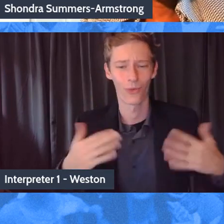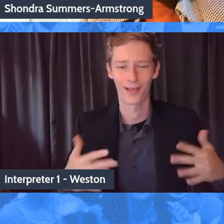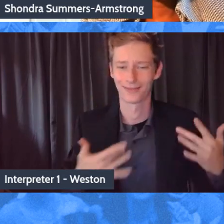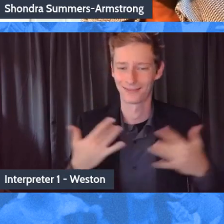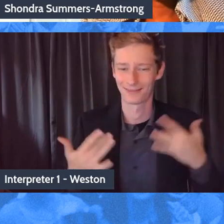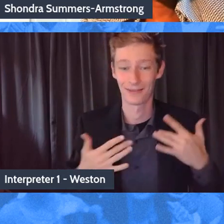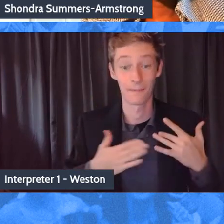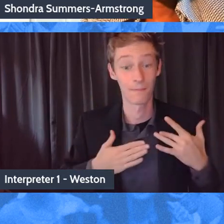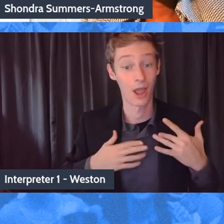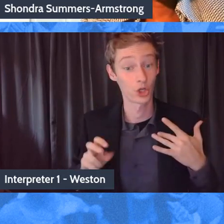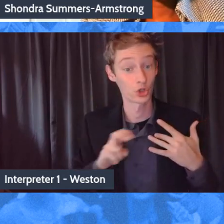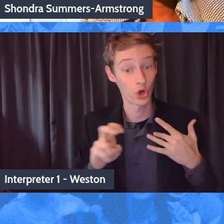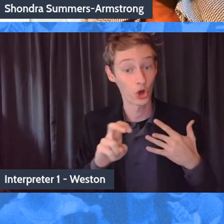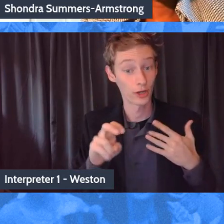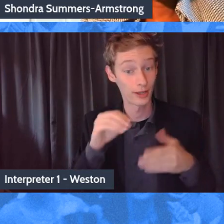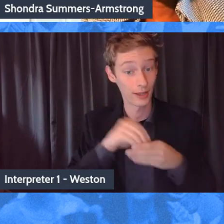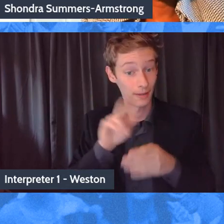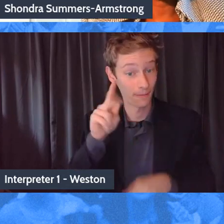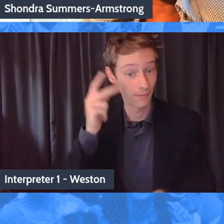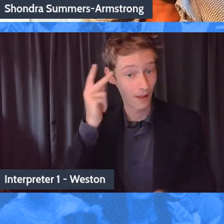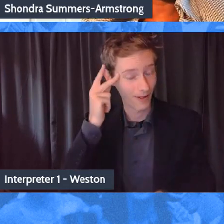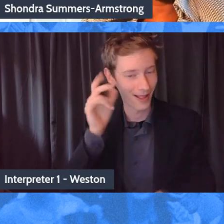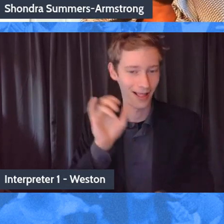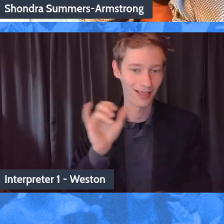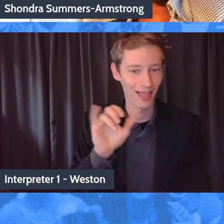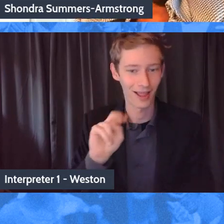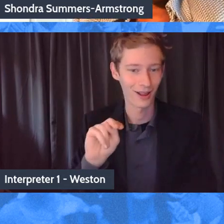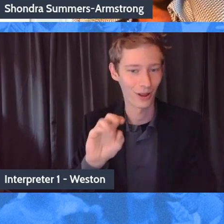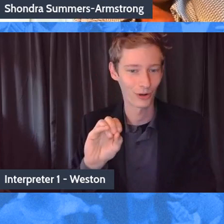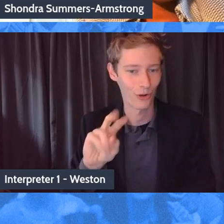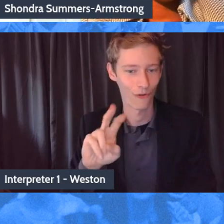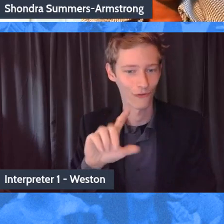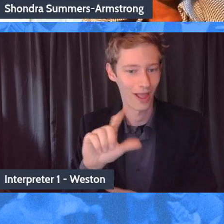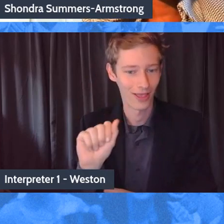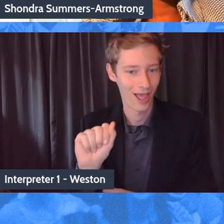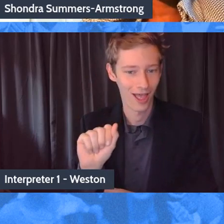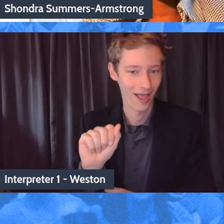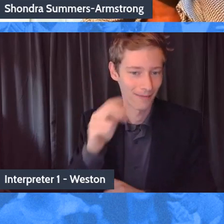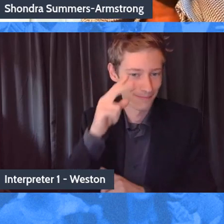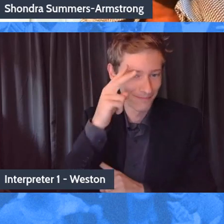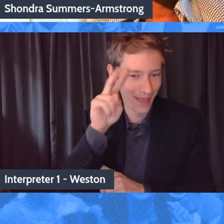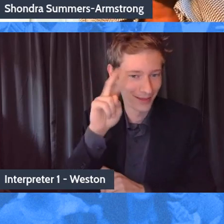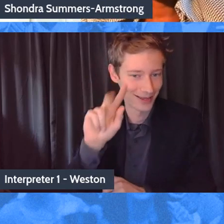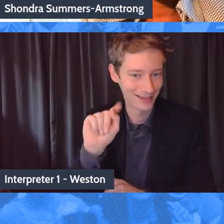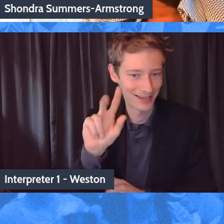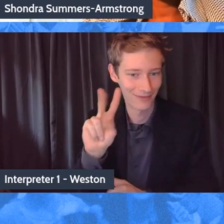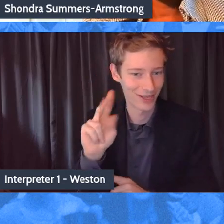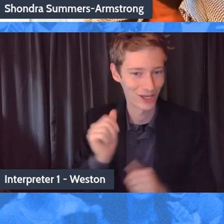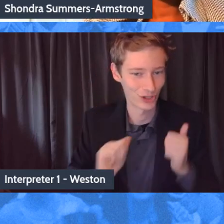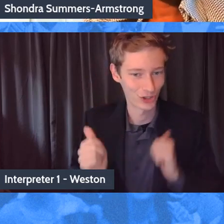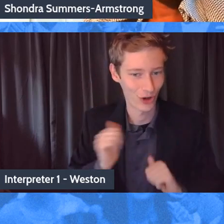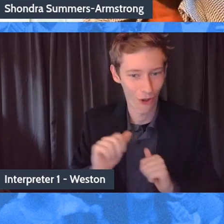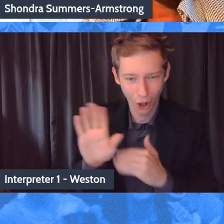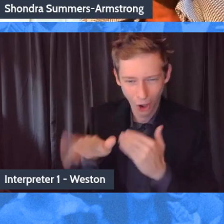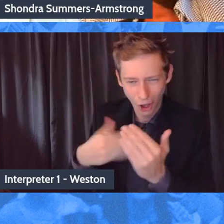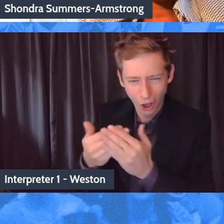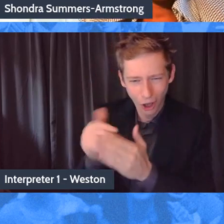started as a political telanovela. Really from all the things you would see in that telanovela is my political journey,